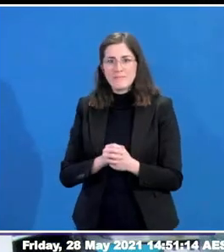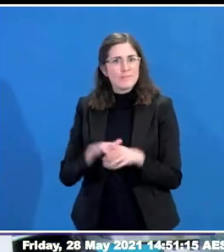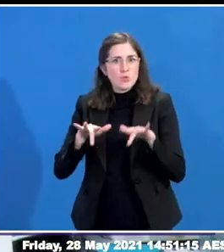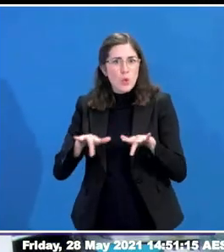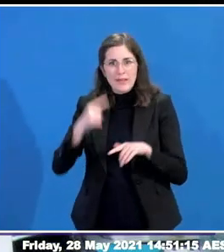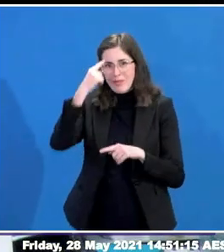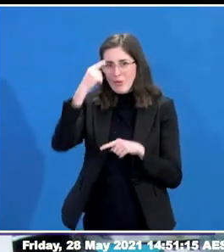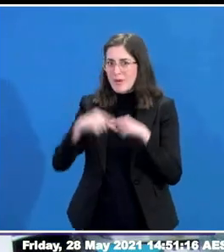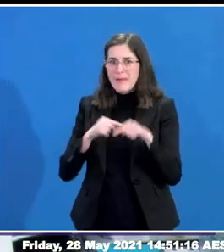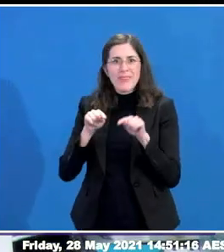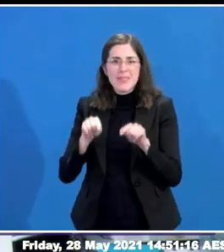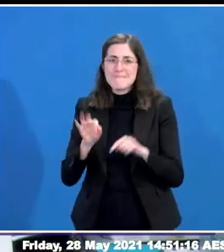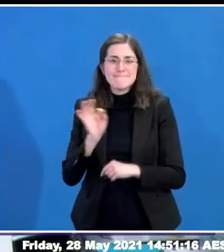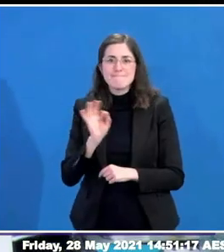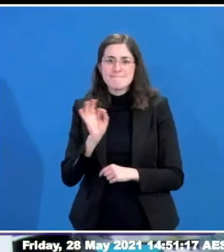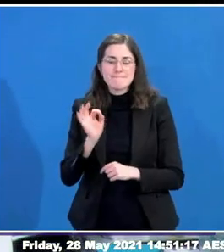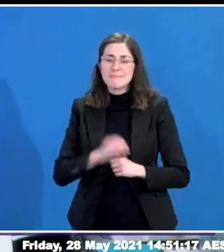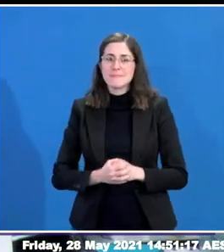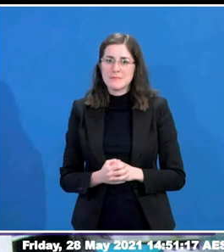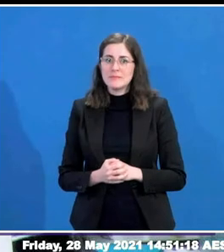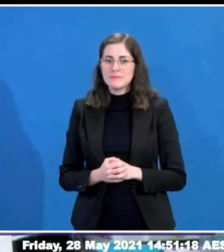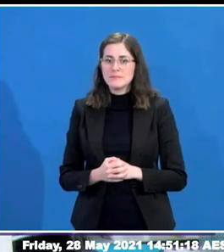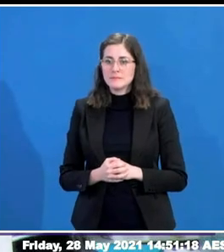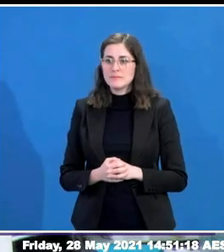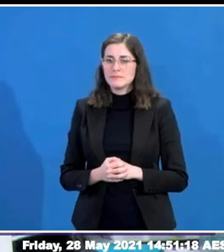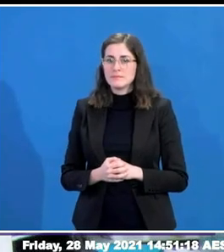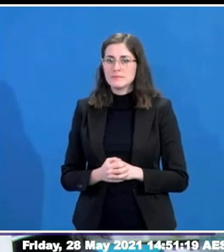of the Commission, looked particularly specifically at that question.